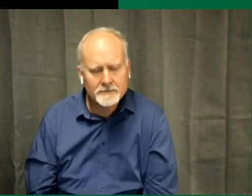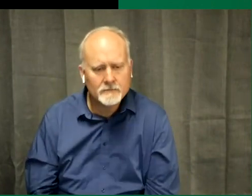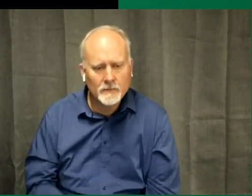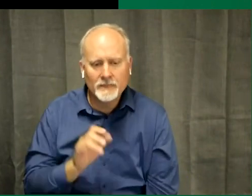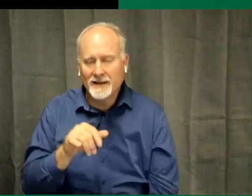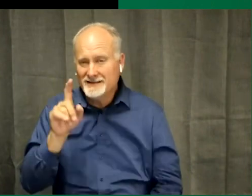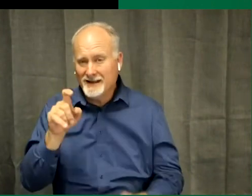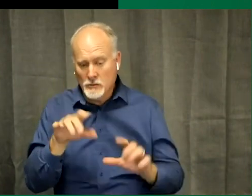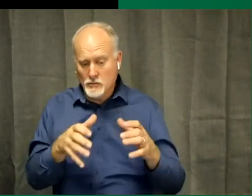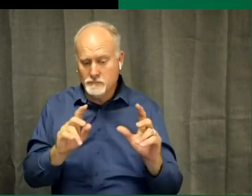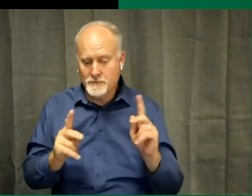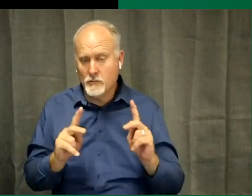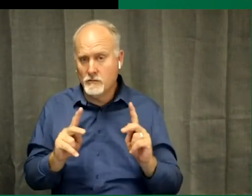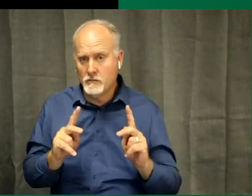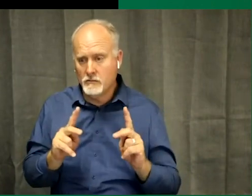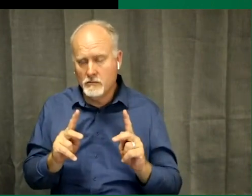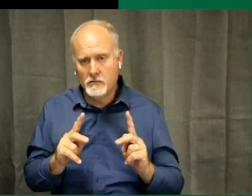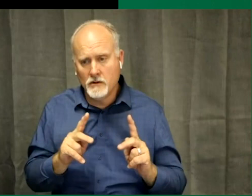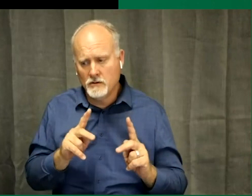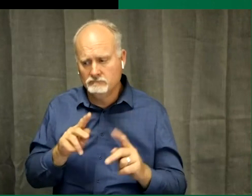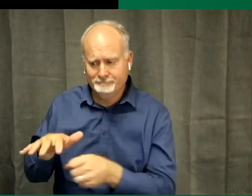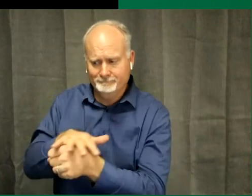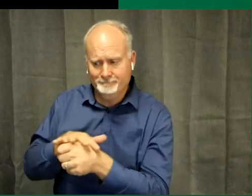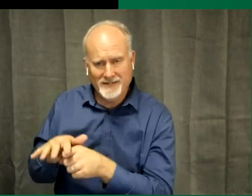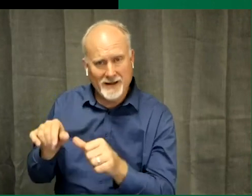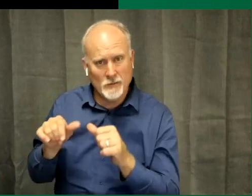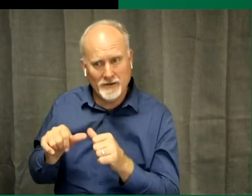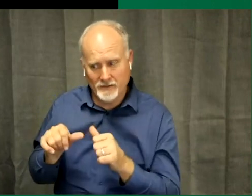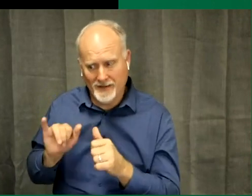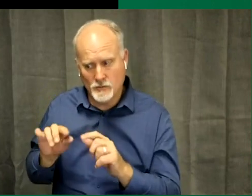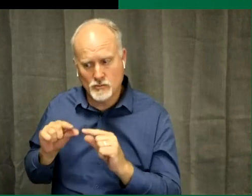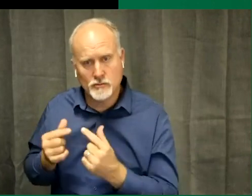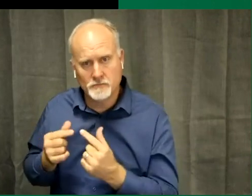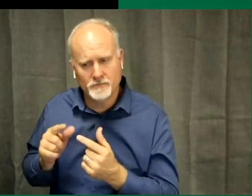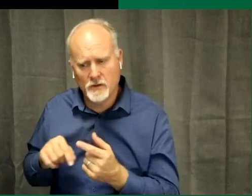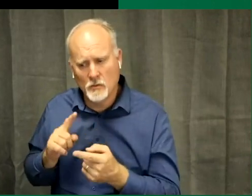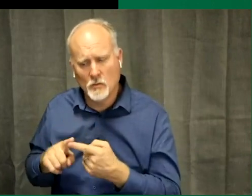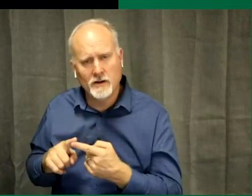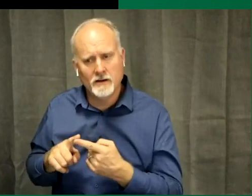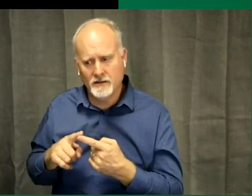of people within a common geographic area or group when there has been an increase in positive tests